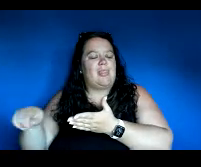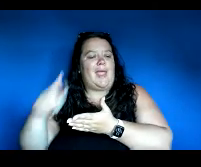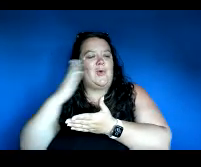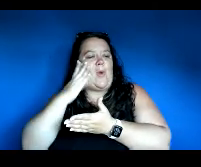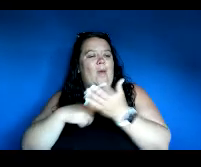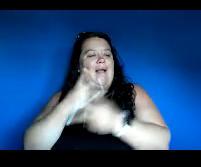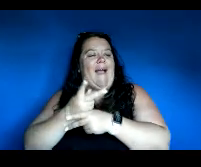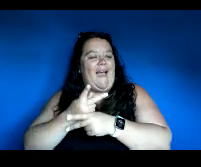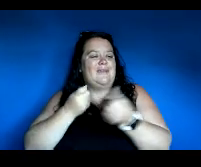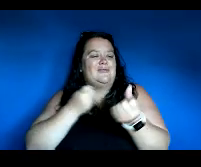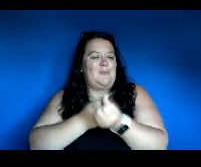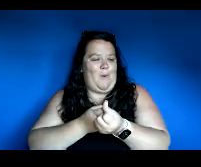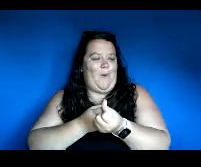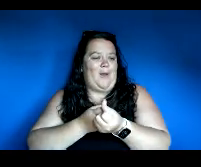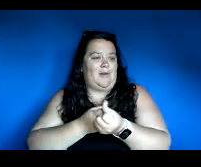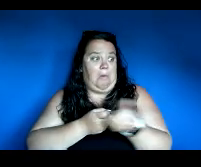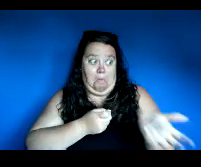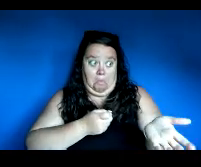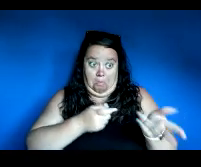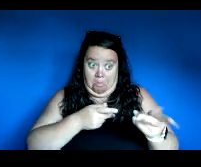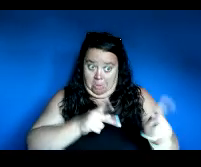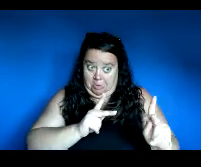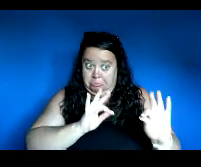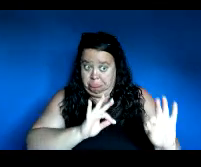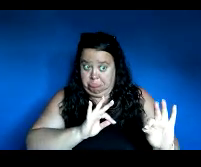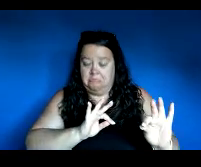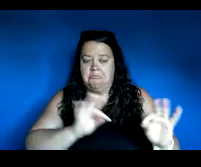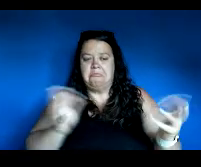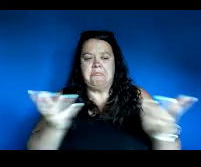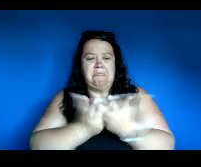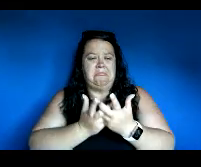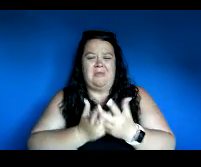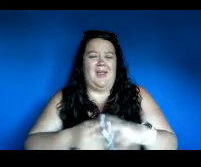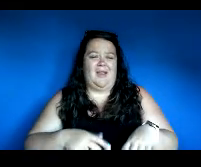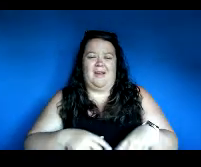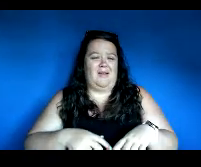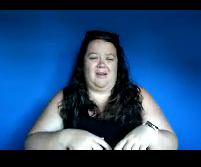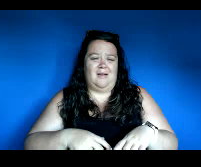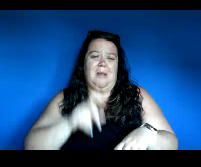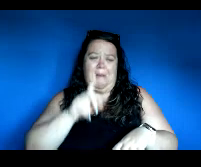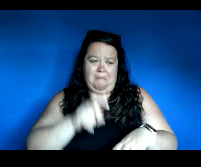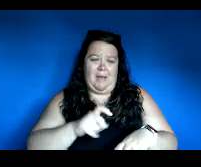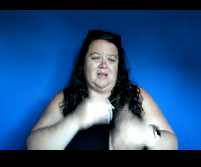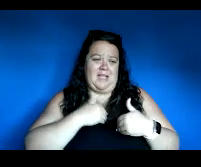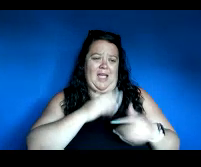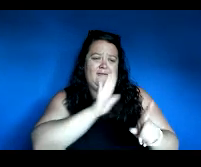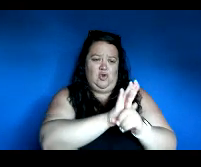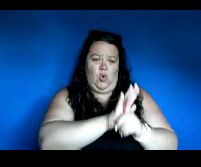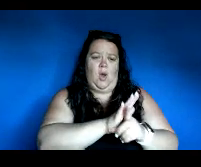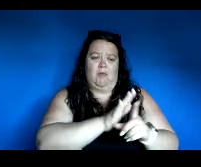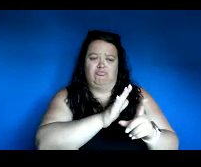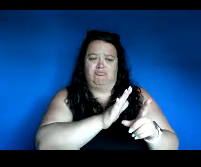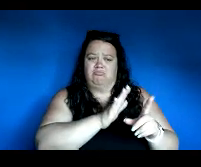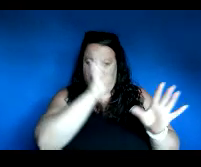to bring to the conversation. But we're not gonna do that without the student, you know, making sure that they have permission.